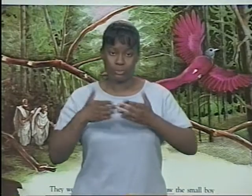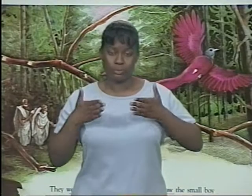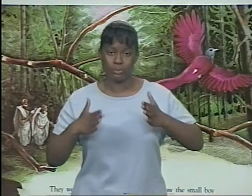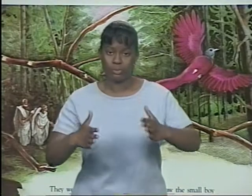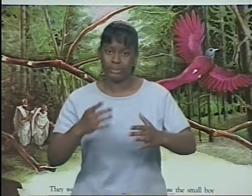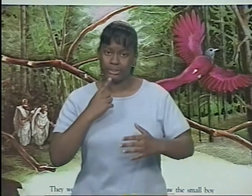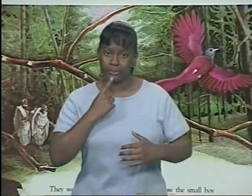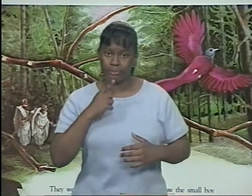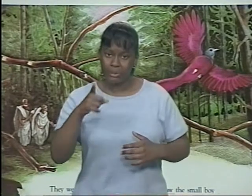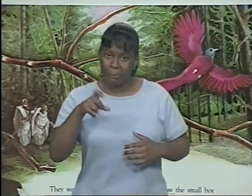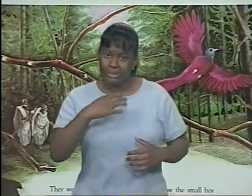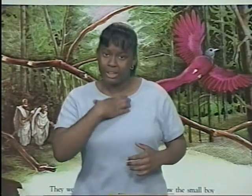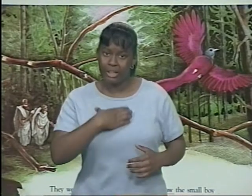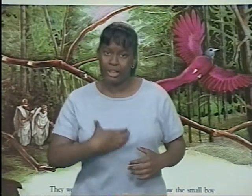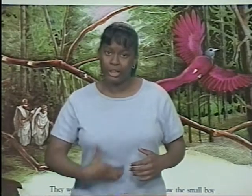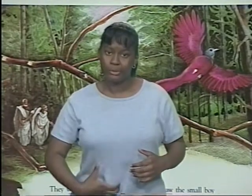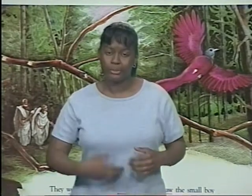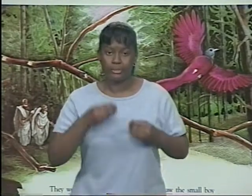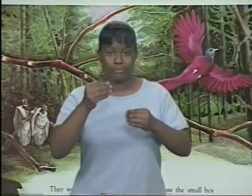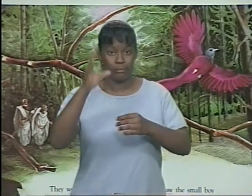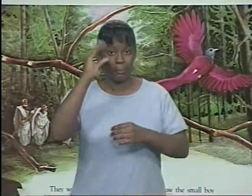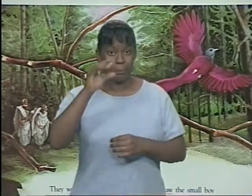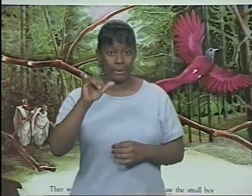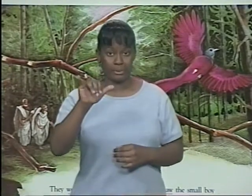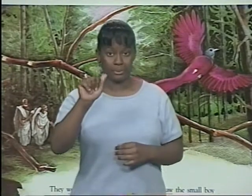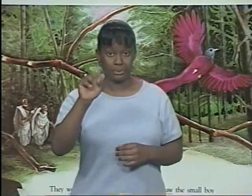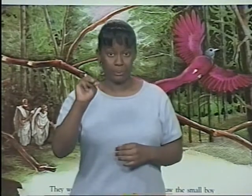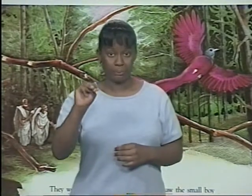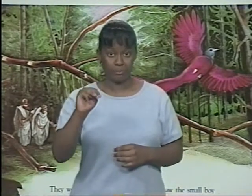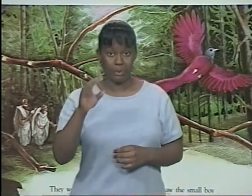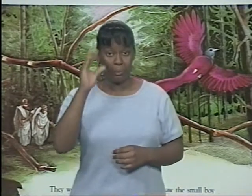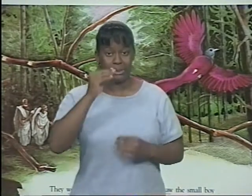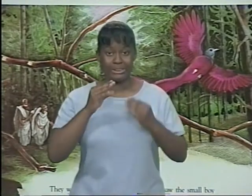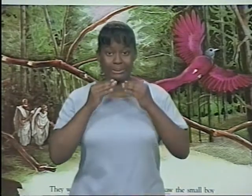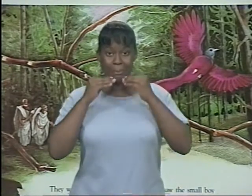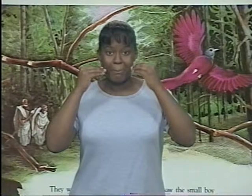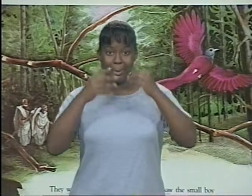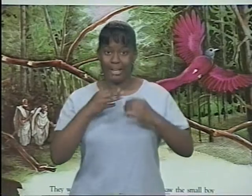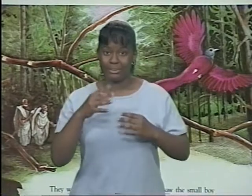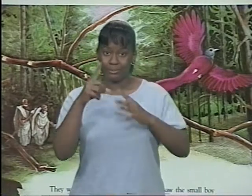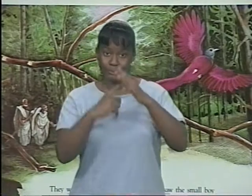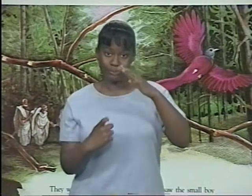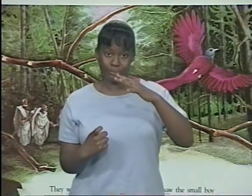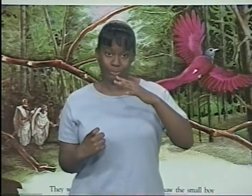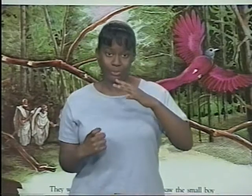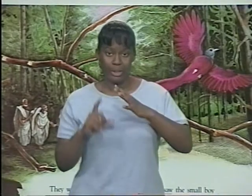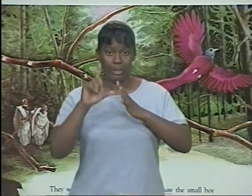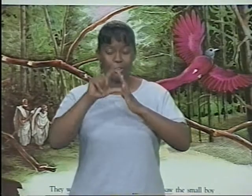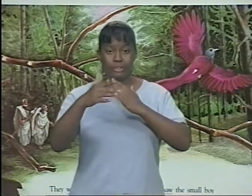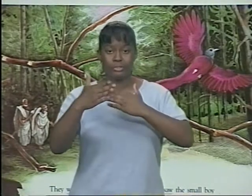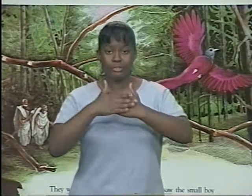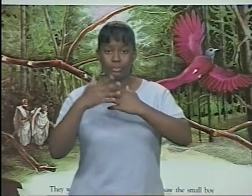They were deep in the forest when she saw the small boy standing by the side of the path. "You must be hungry," she said, and handed him a